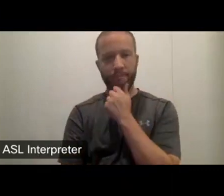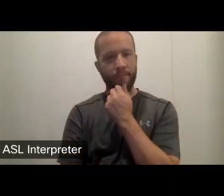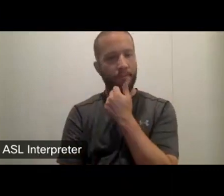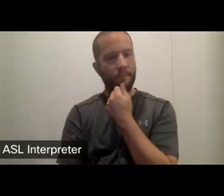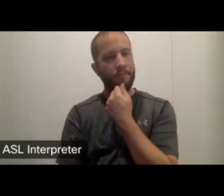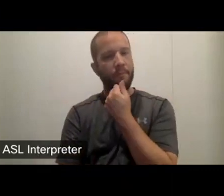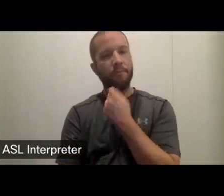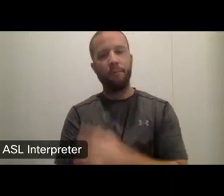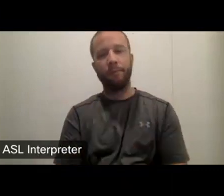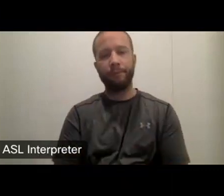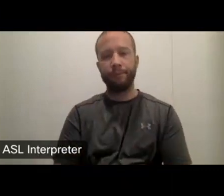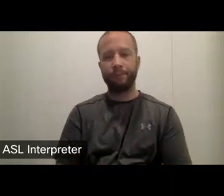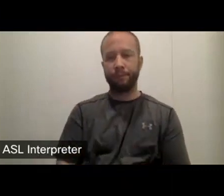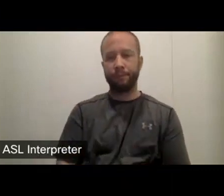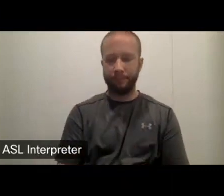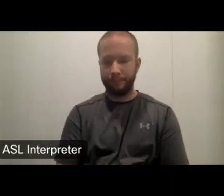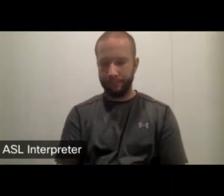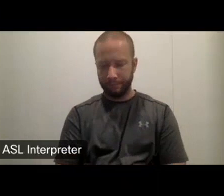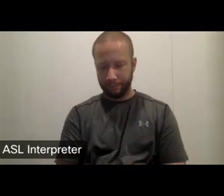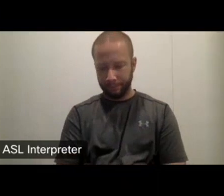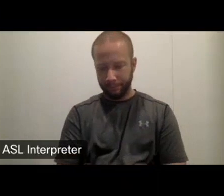there might be a couple of Metro people too in the in the meeting listening and